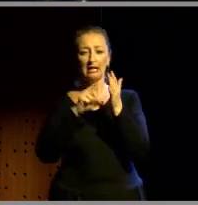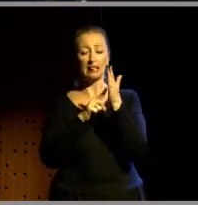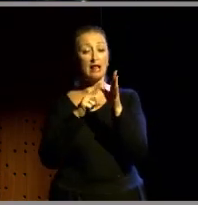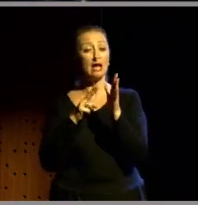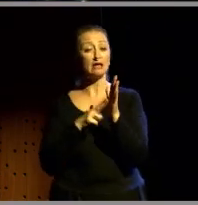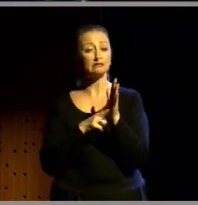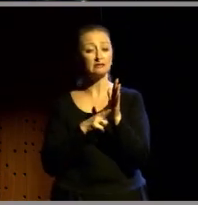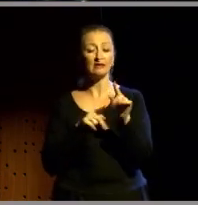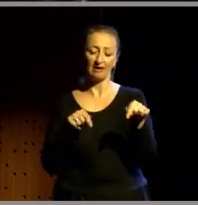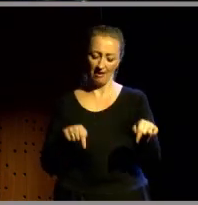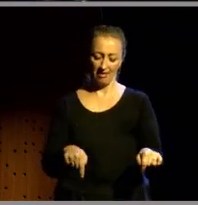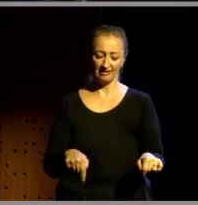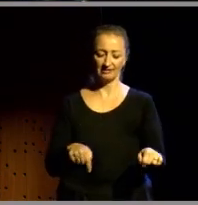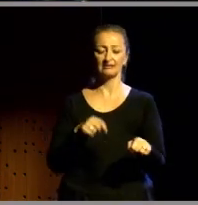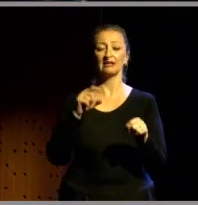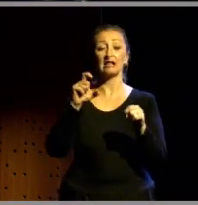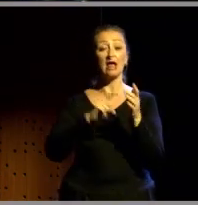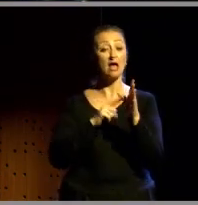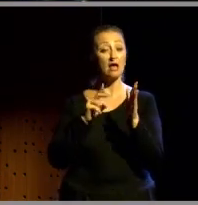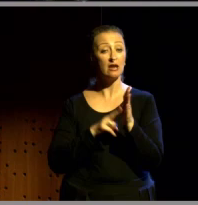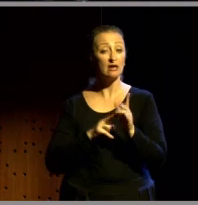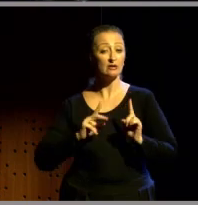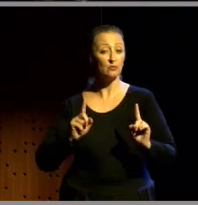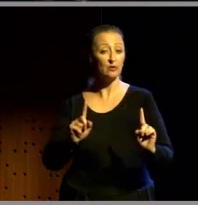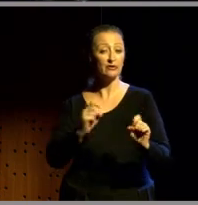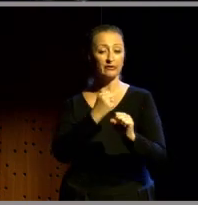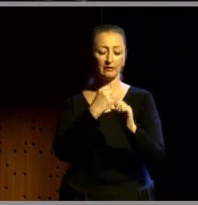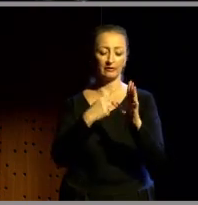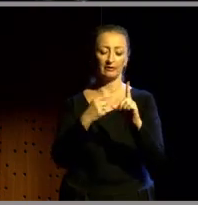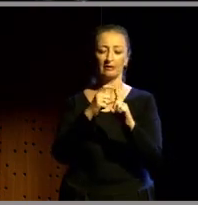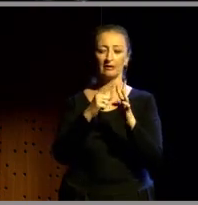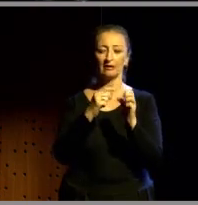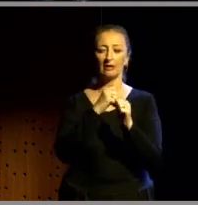this evening is Gadigal. On behalf of Creative Australia